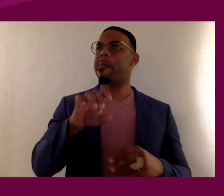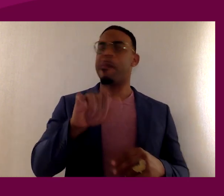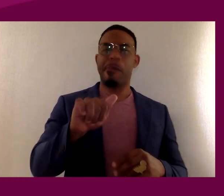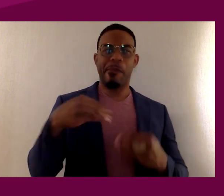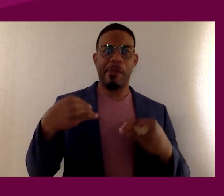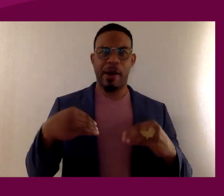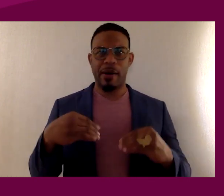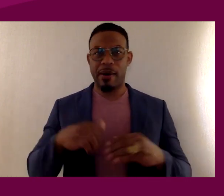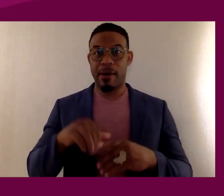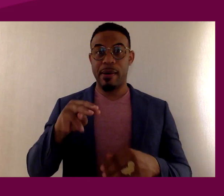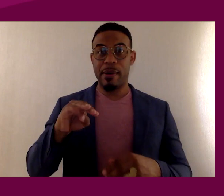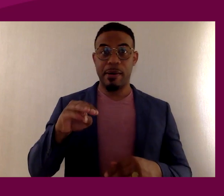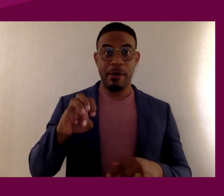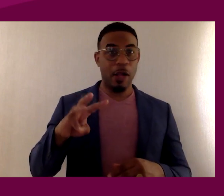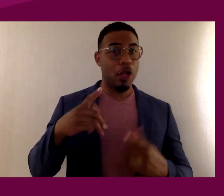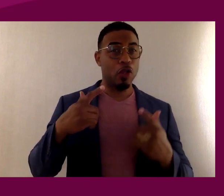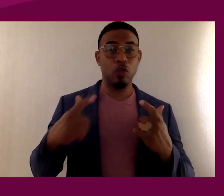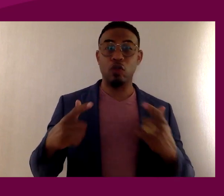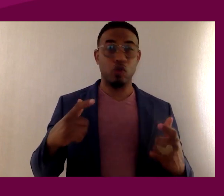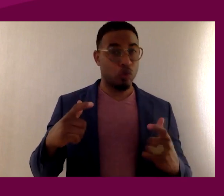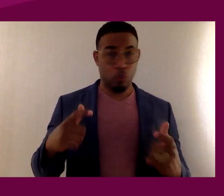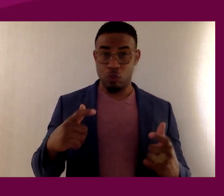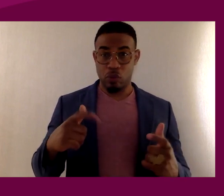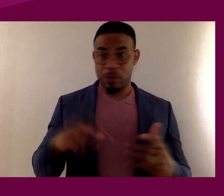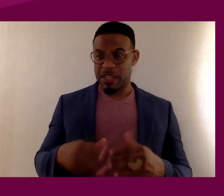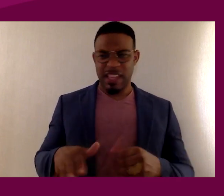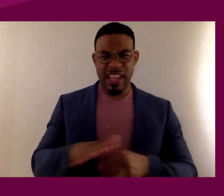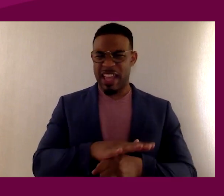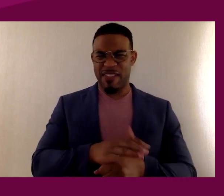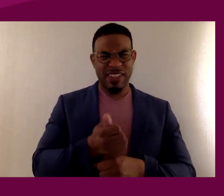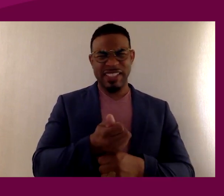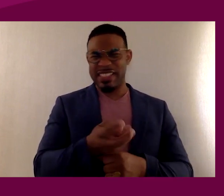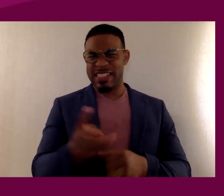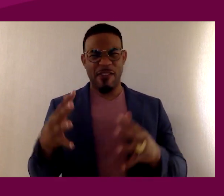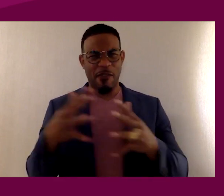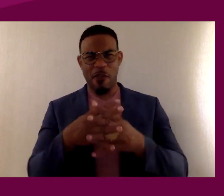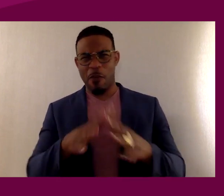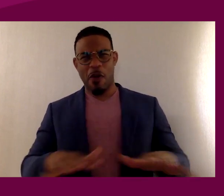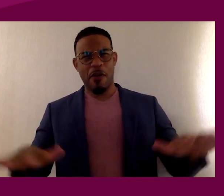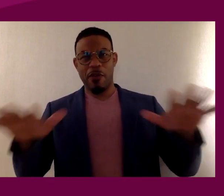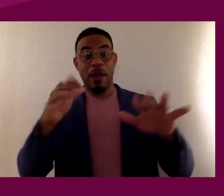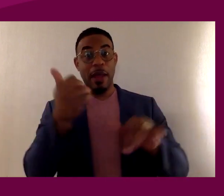I don't know what to call it. It's a flea market basically in Moscow, huge flea market. Covers